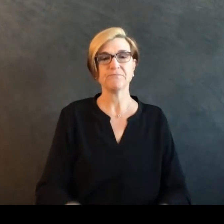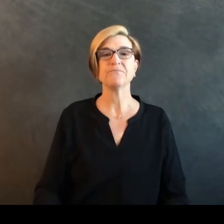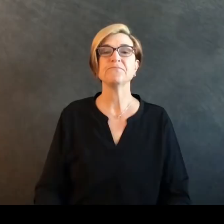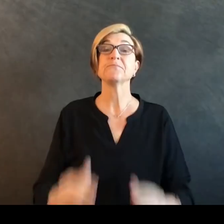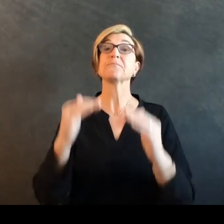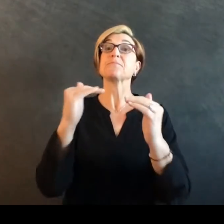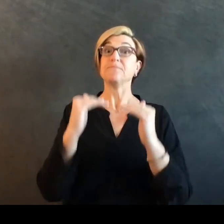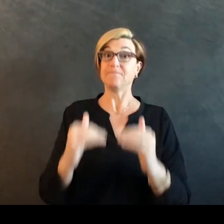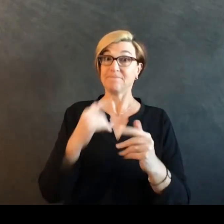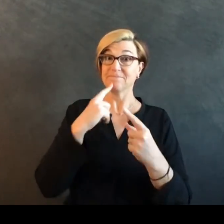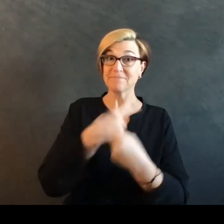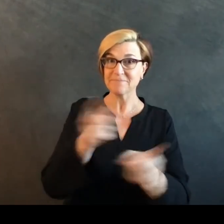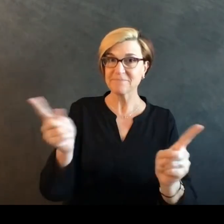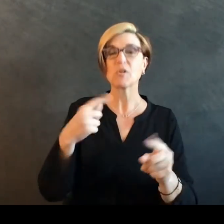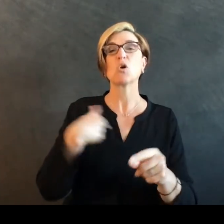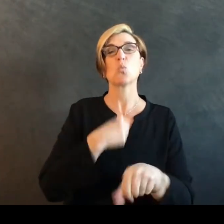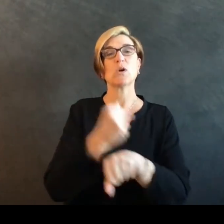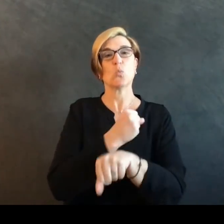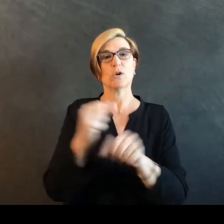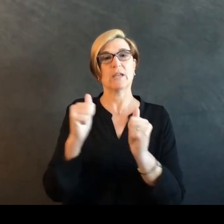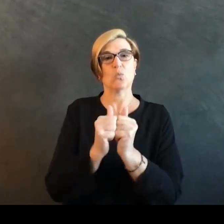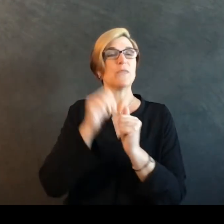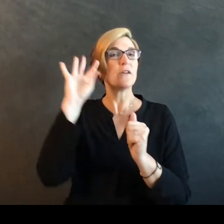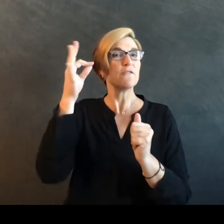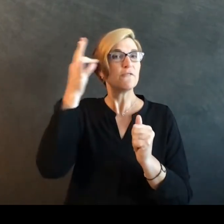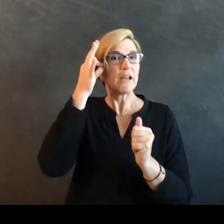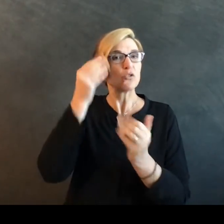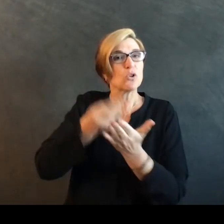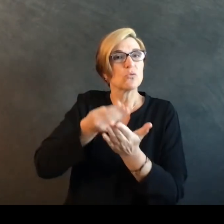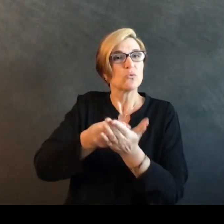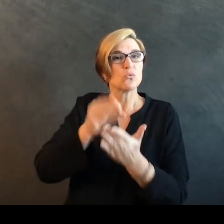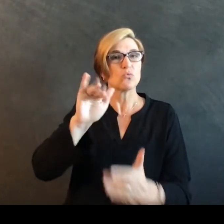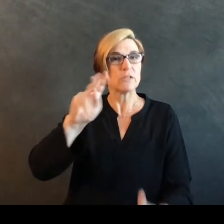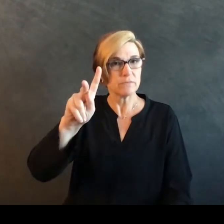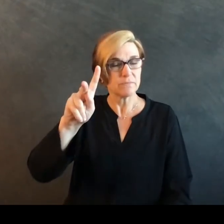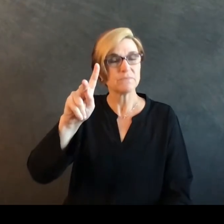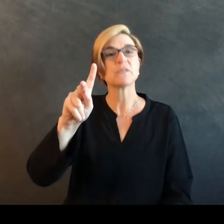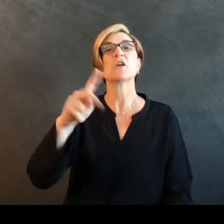Federal Reserve we're in the process of designing a new facility that we call